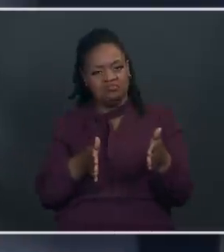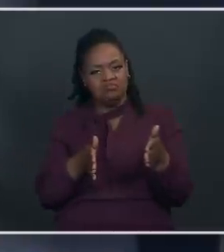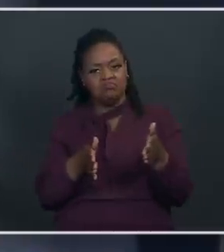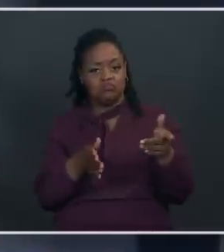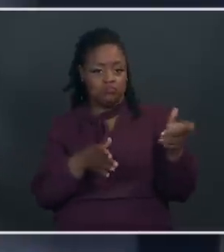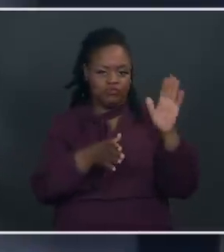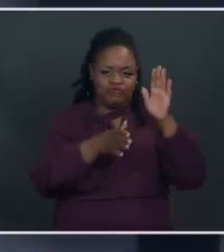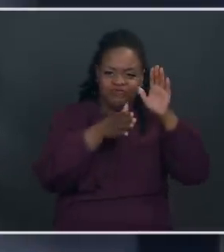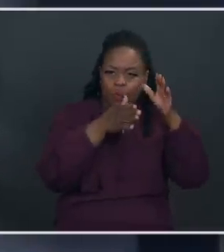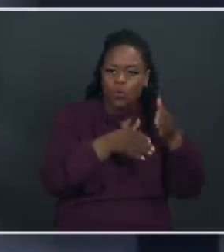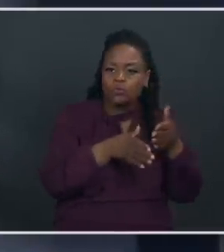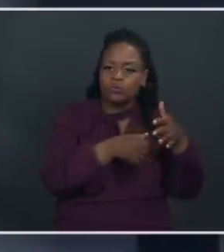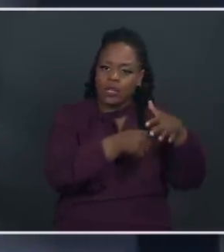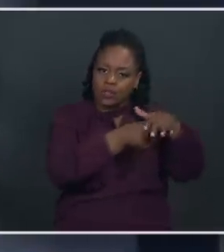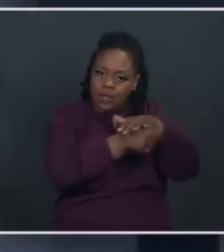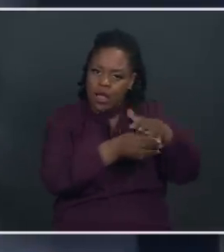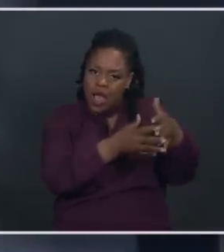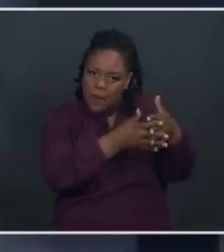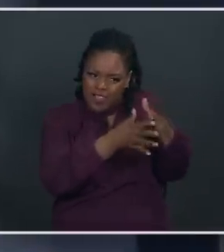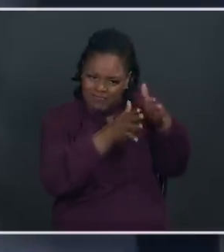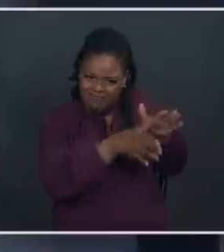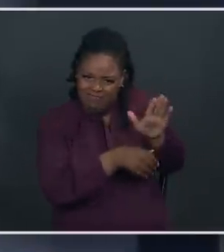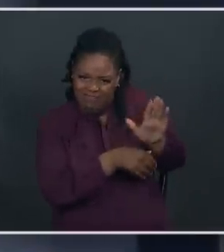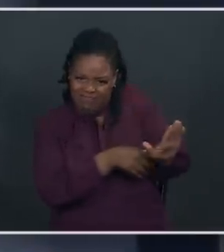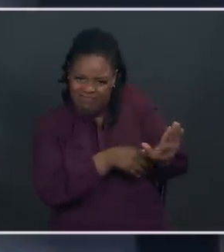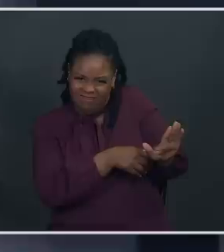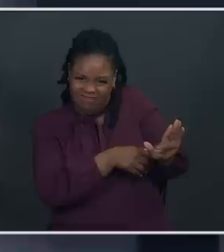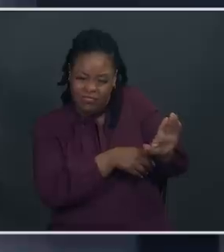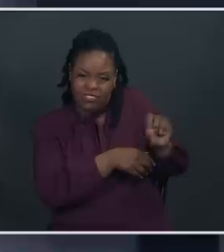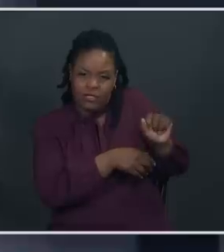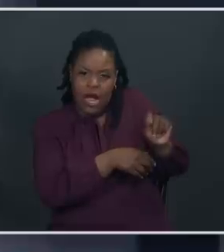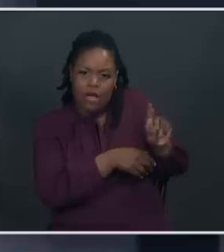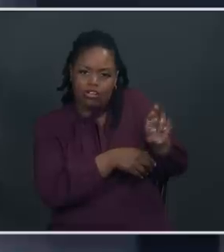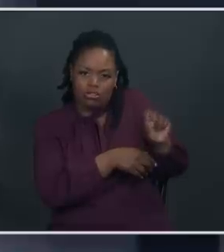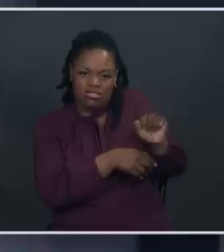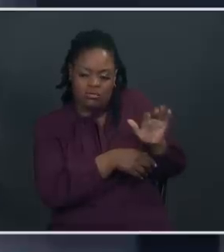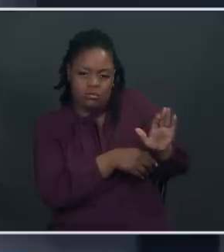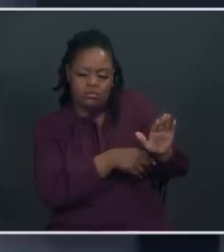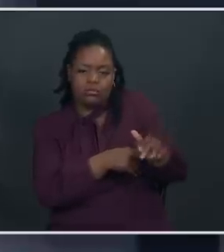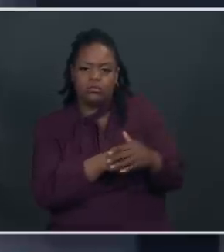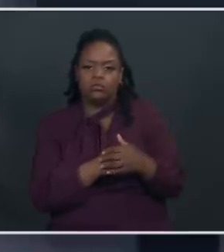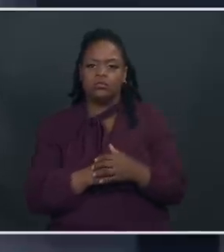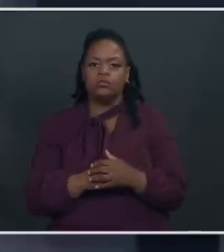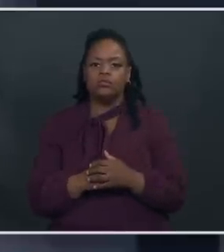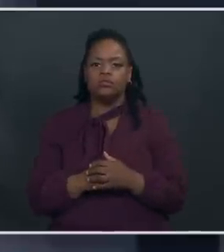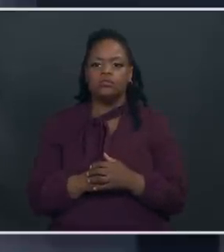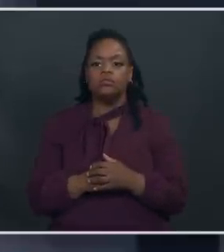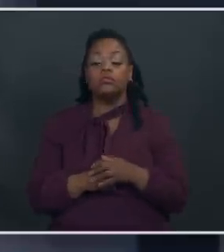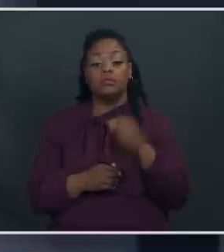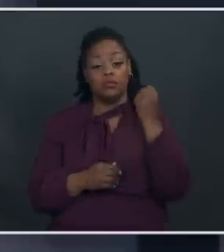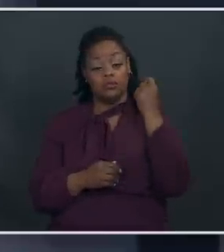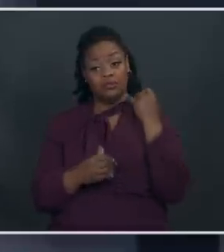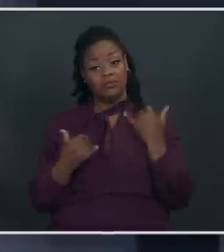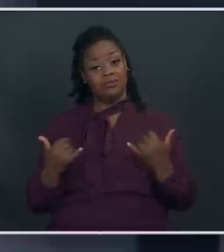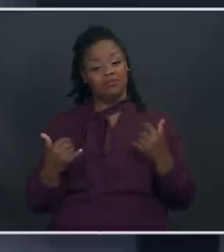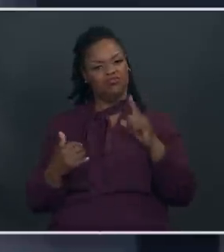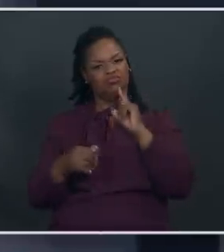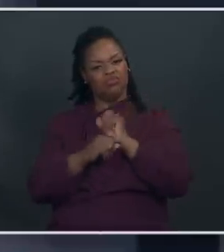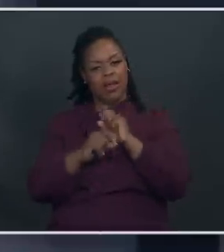of this equation, which is complicated. And nobody knows the details better than she does, and nobody is going to be more effective